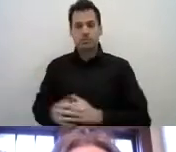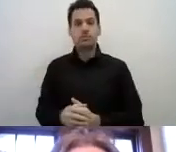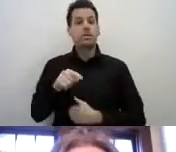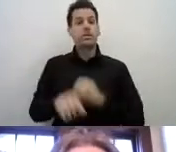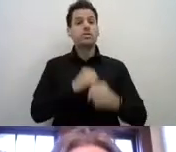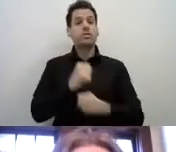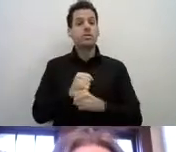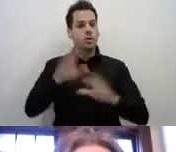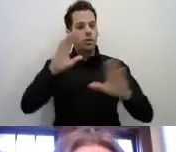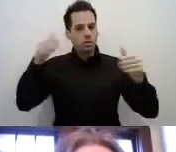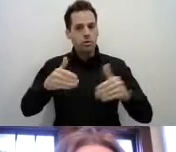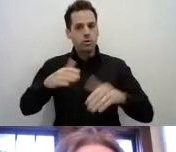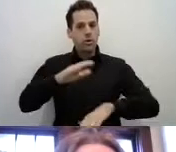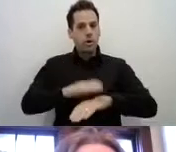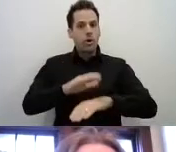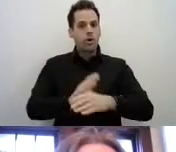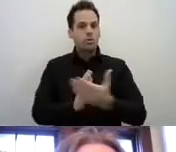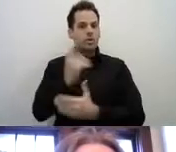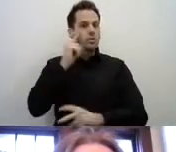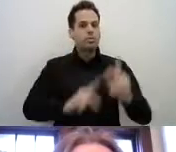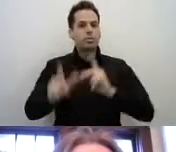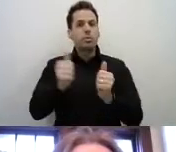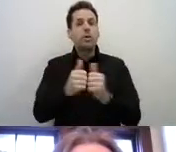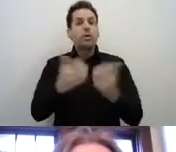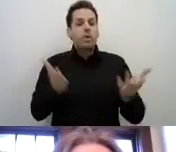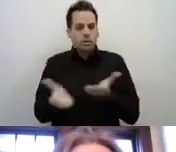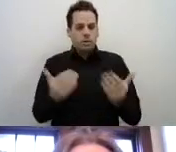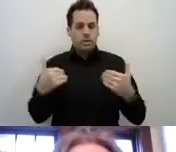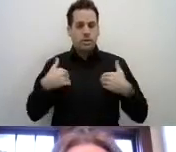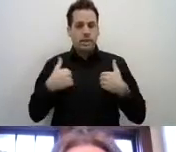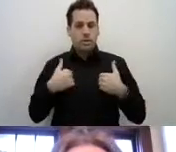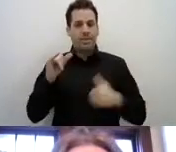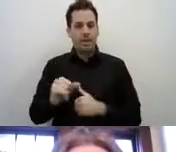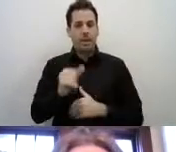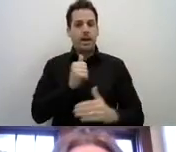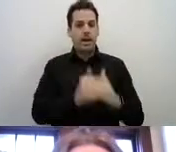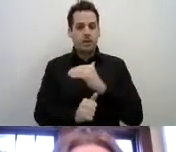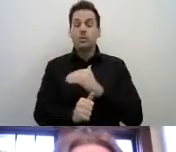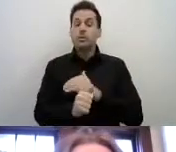rely on service animals which are addressed by the un convention's article 9 on accessibility